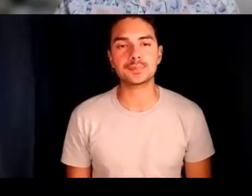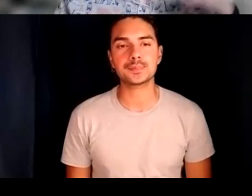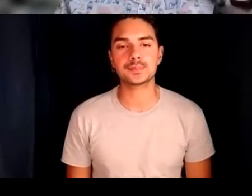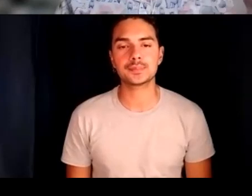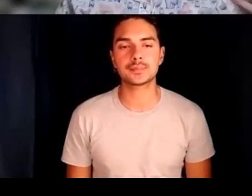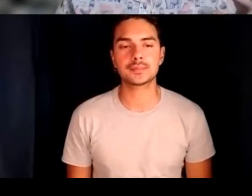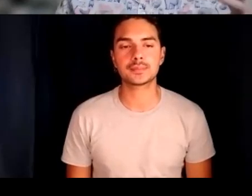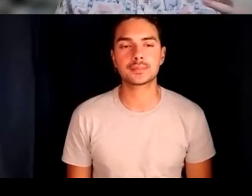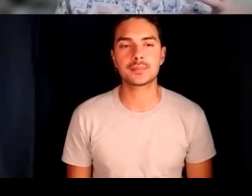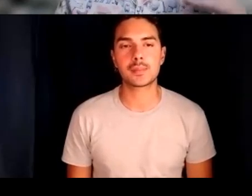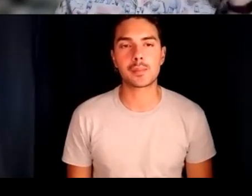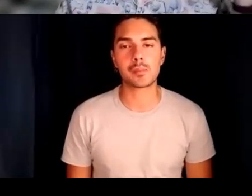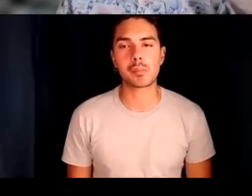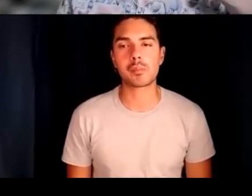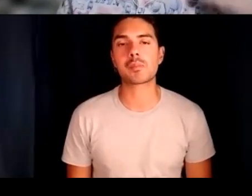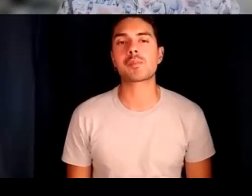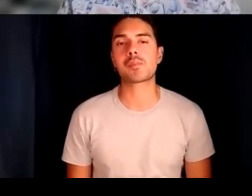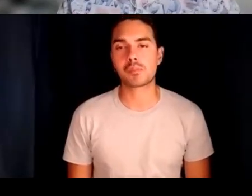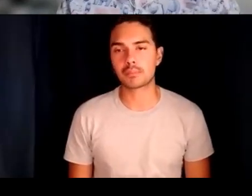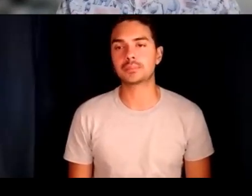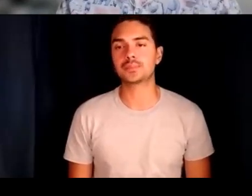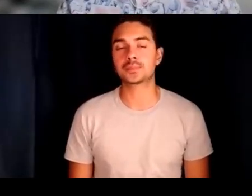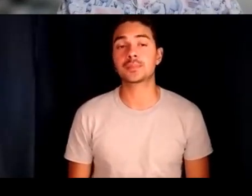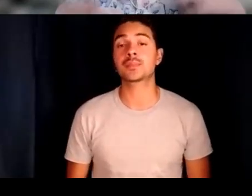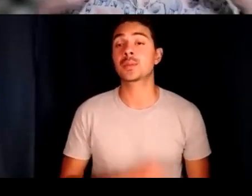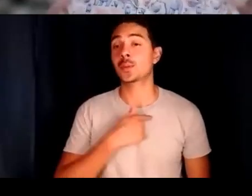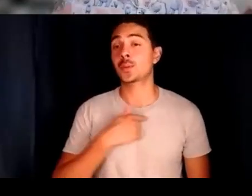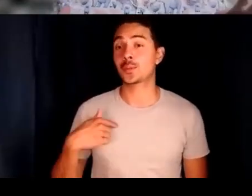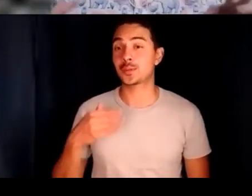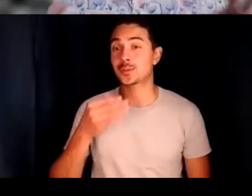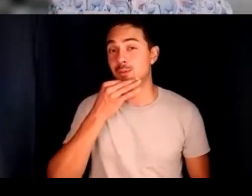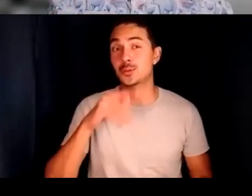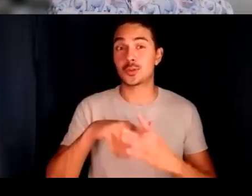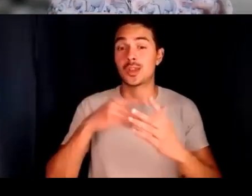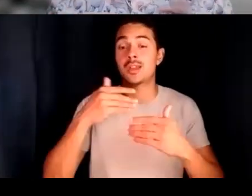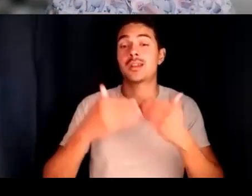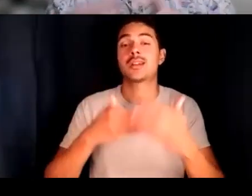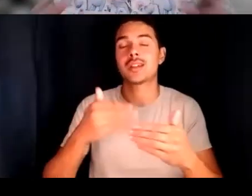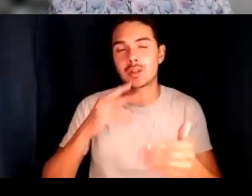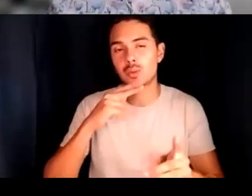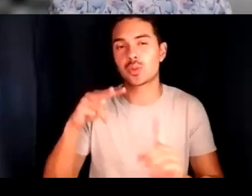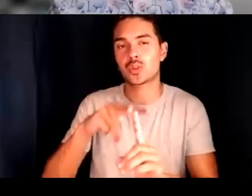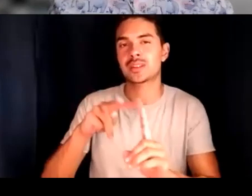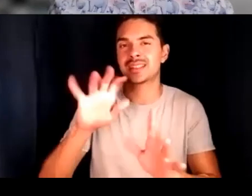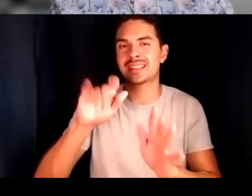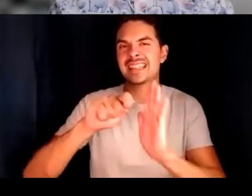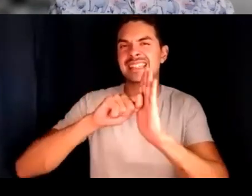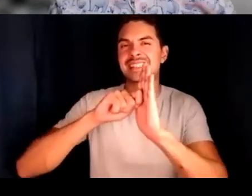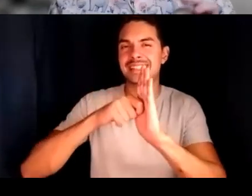And as we get started, we're gonna look at some other key principles to the support that we wanna provide